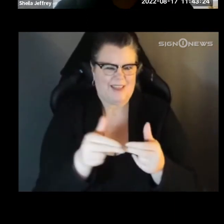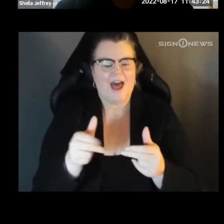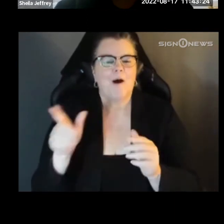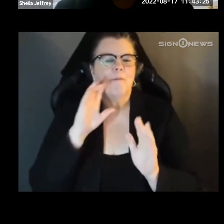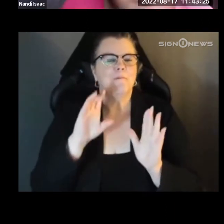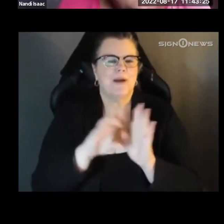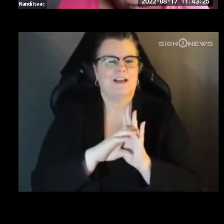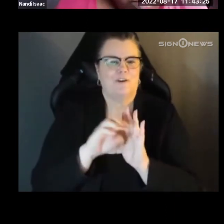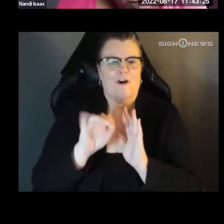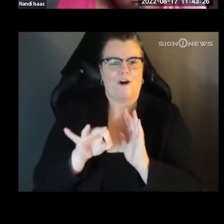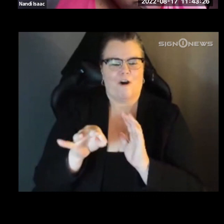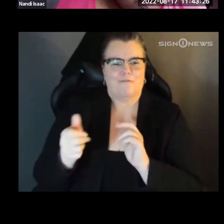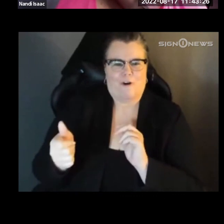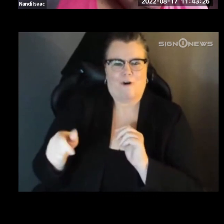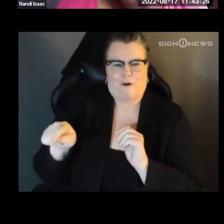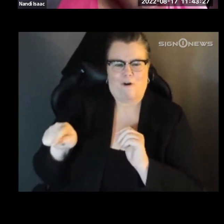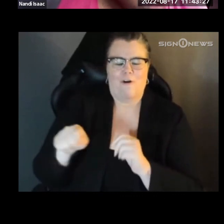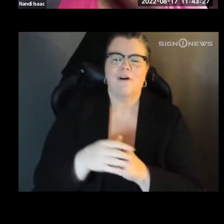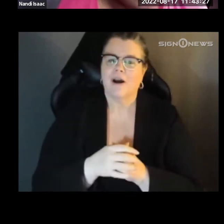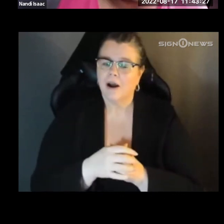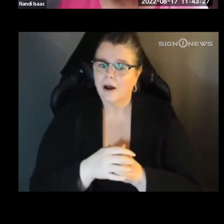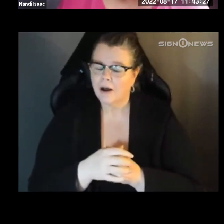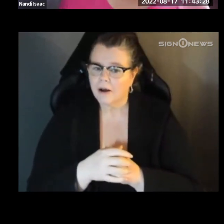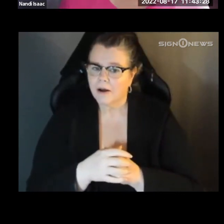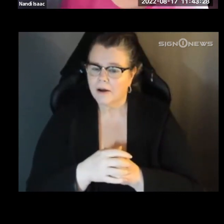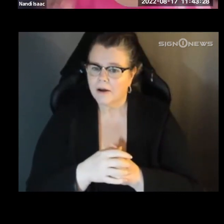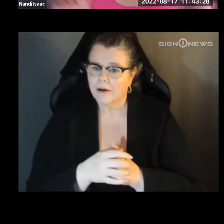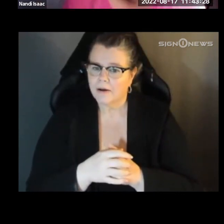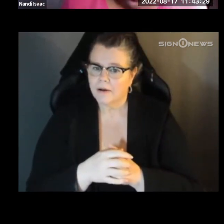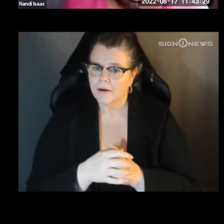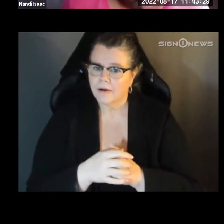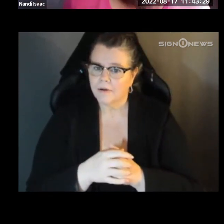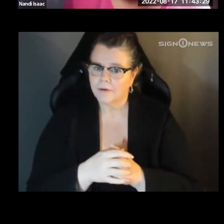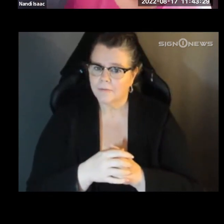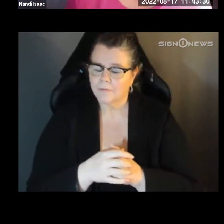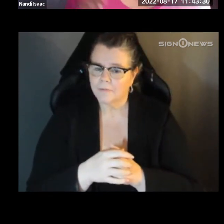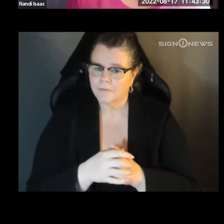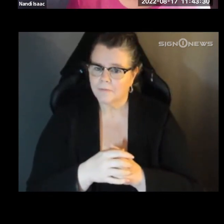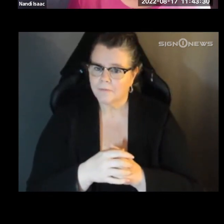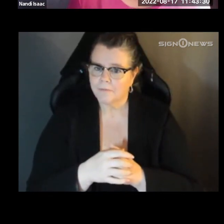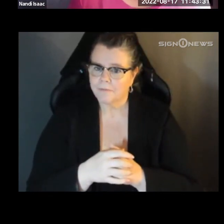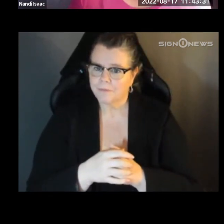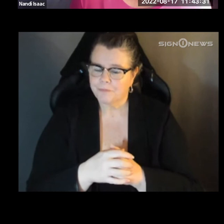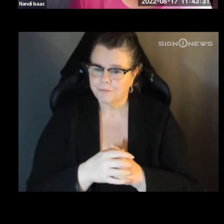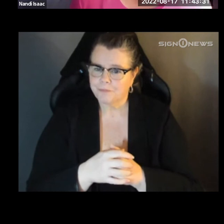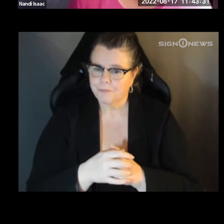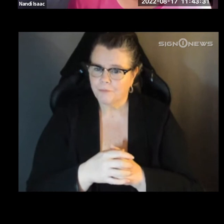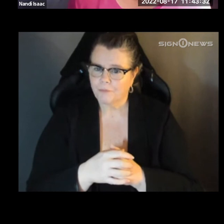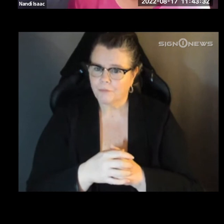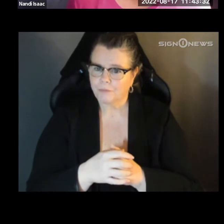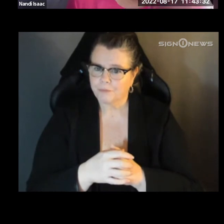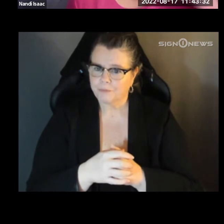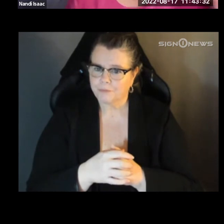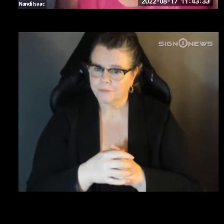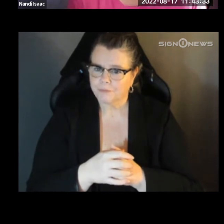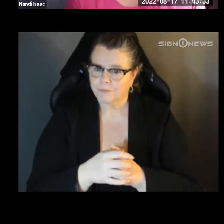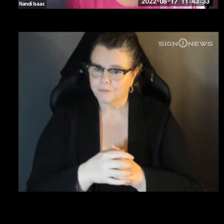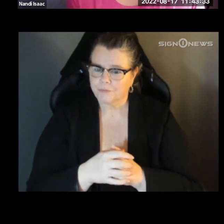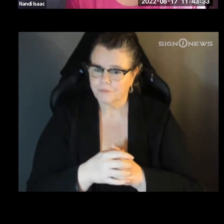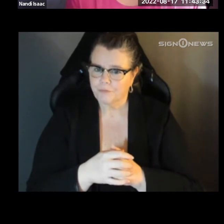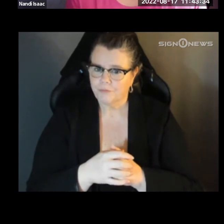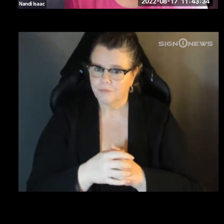outside